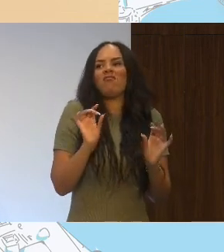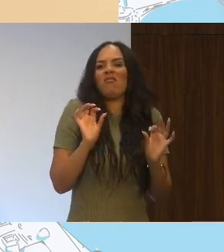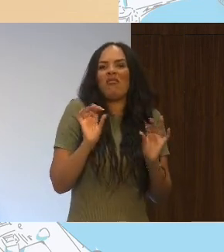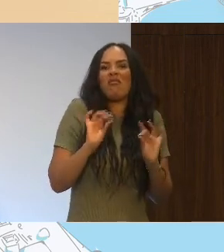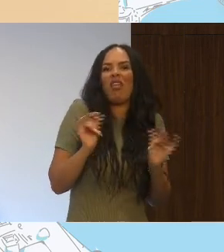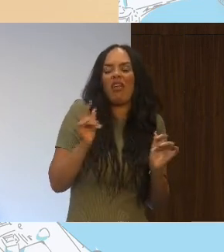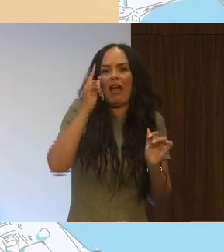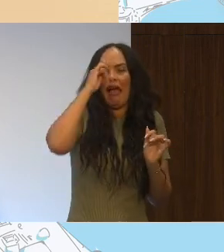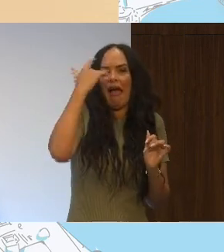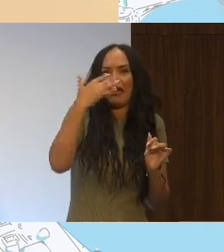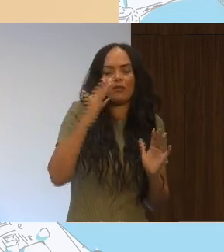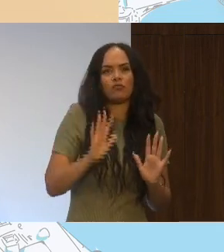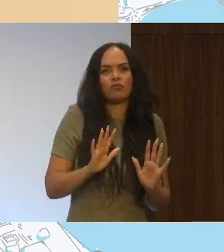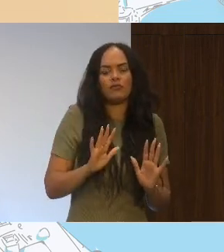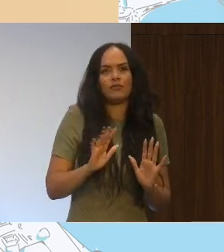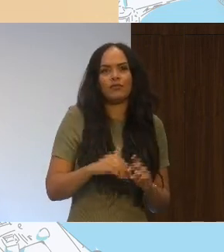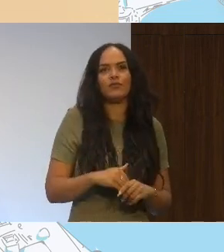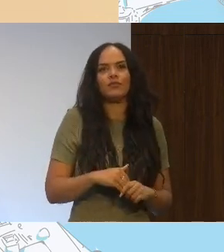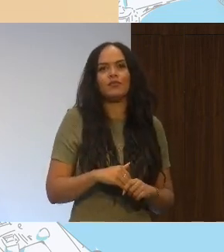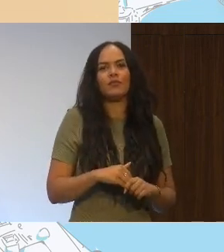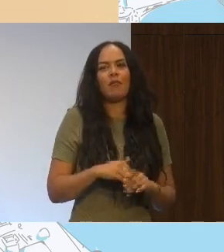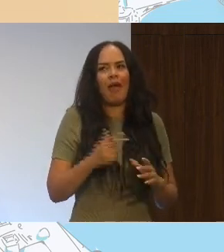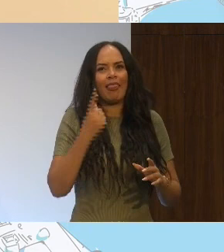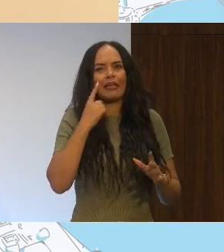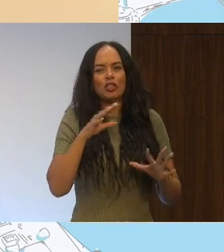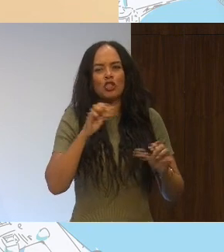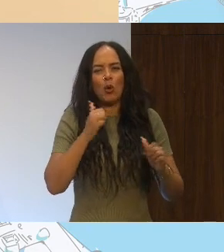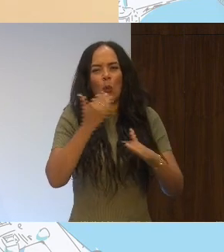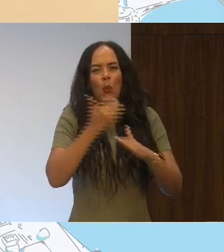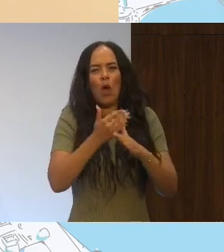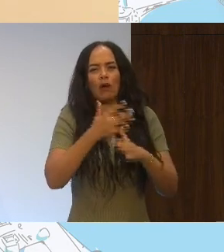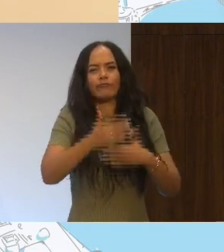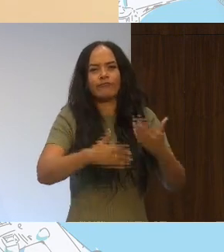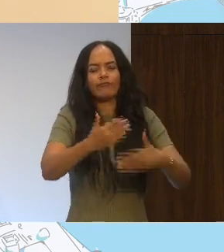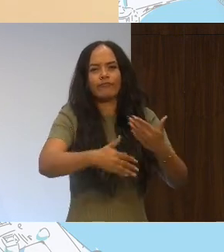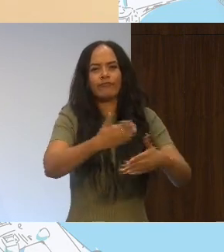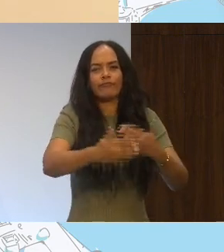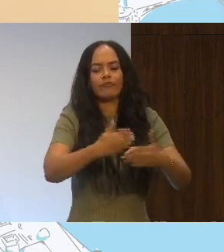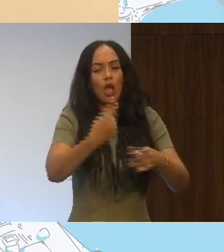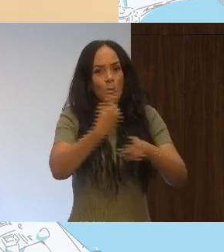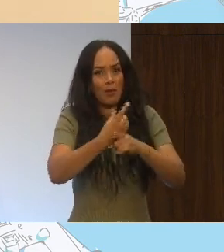And I think I think that's starting to work in terms of biology. So that's where I would go.